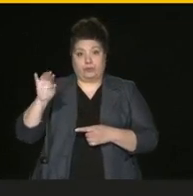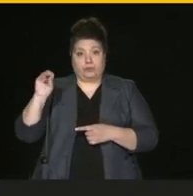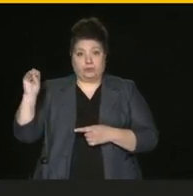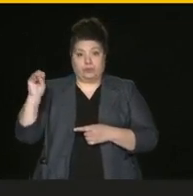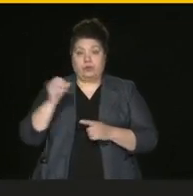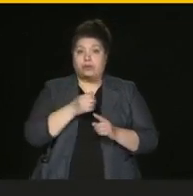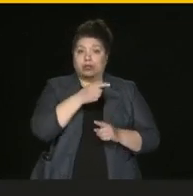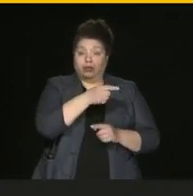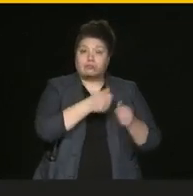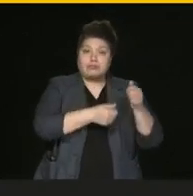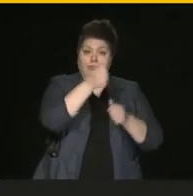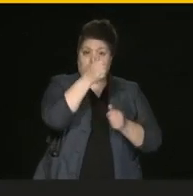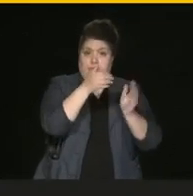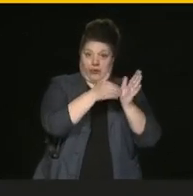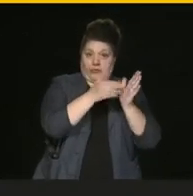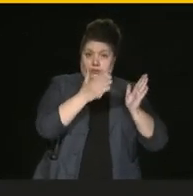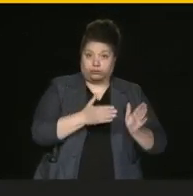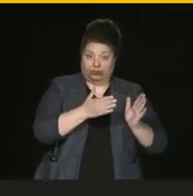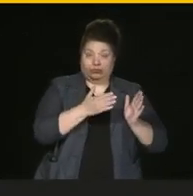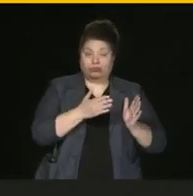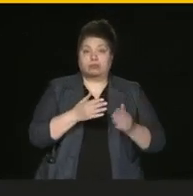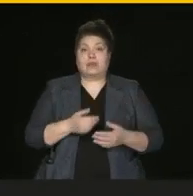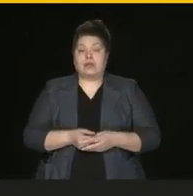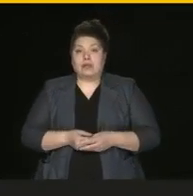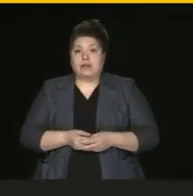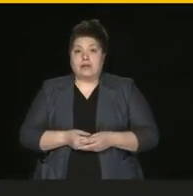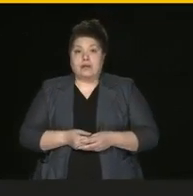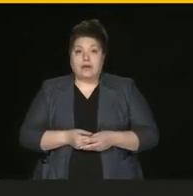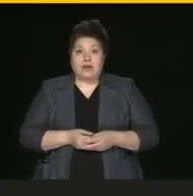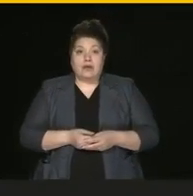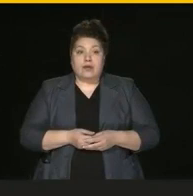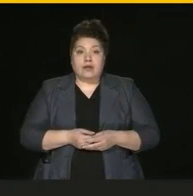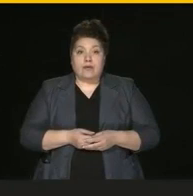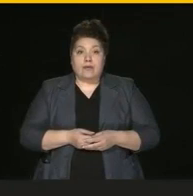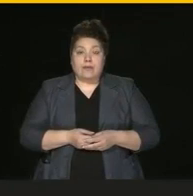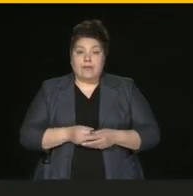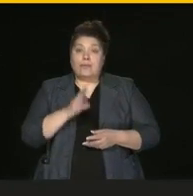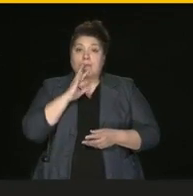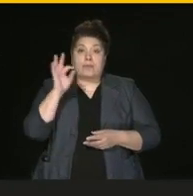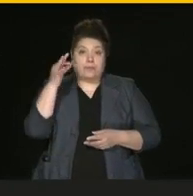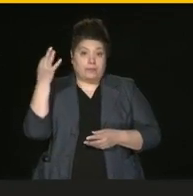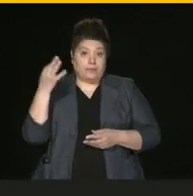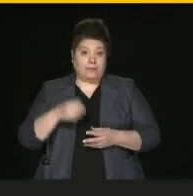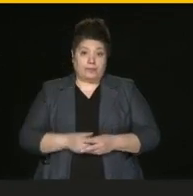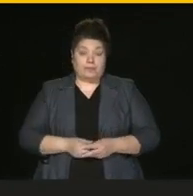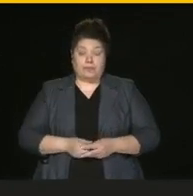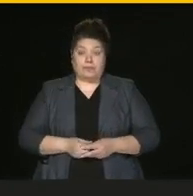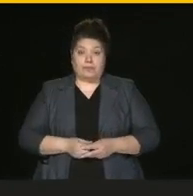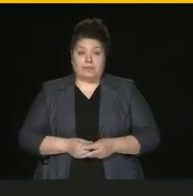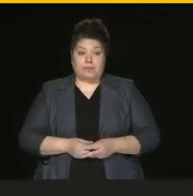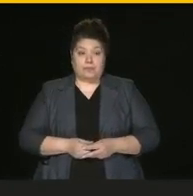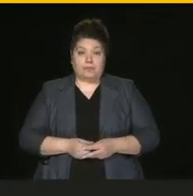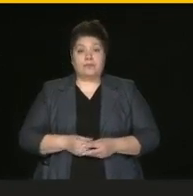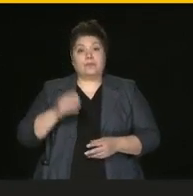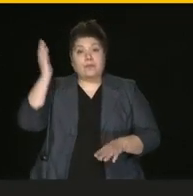CHIEF PUBLIC OFFICER AND DEPUTY